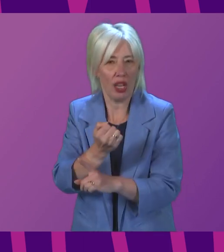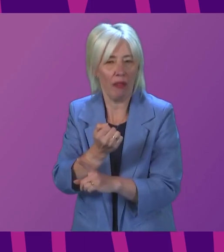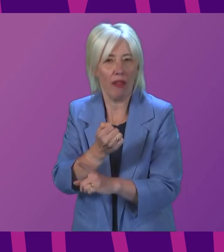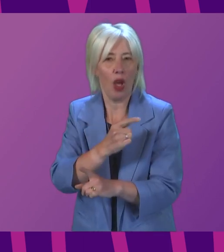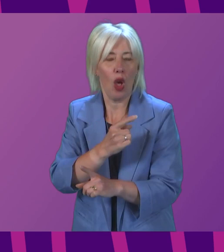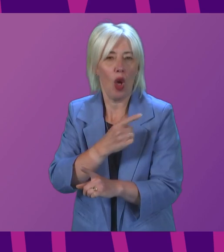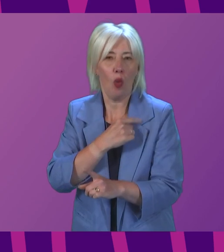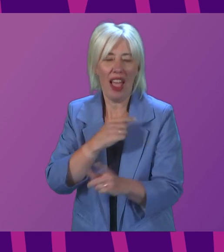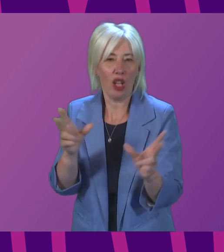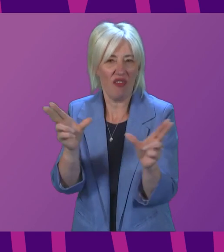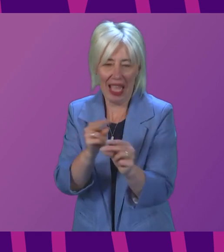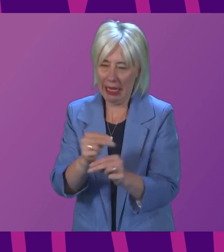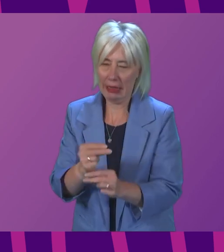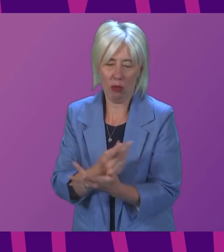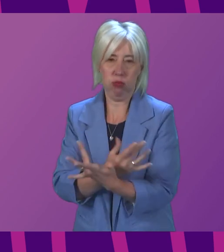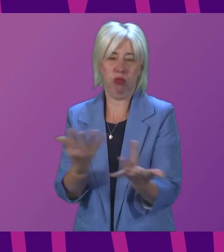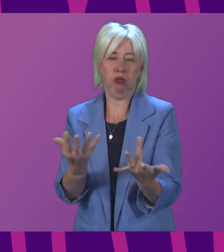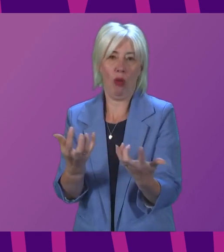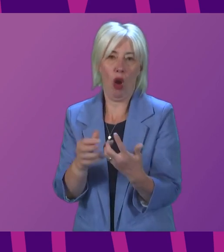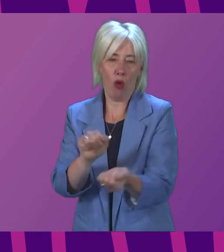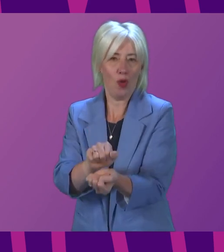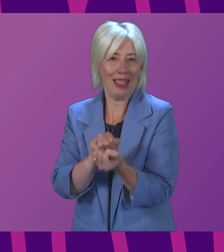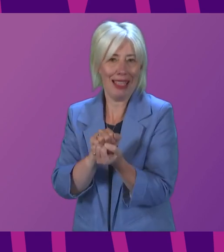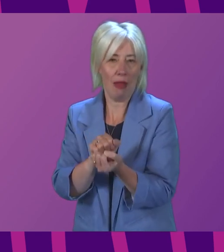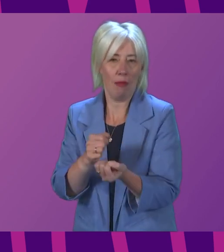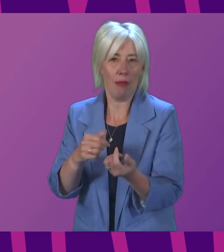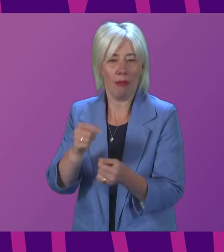levels of vacancies, or how to retain existing experienced staff.